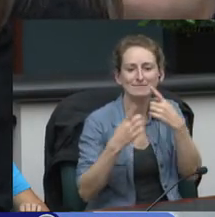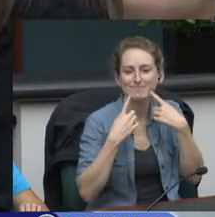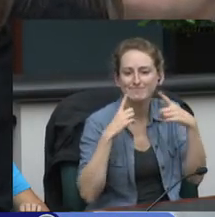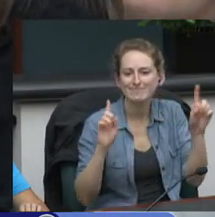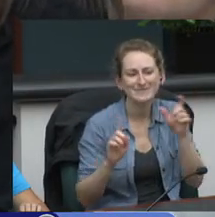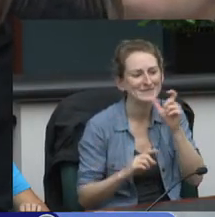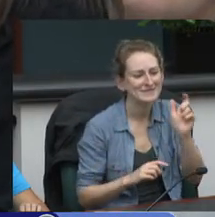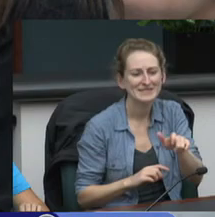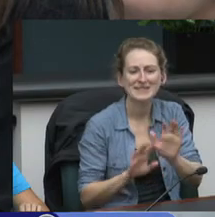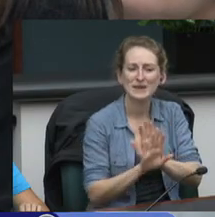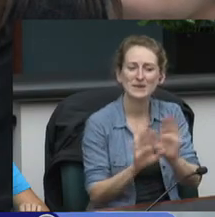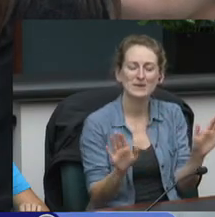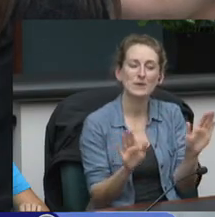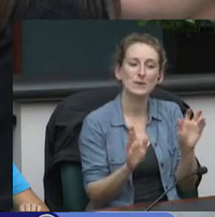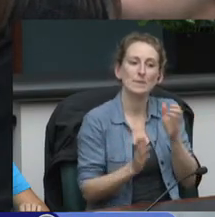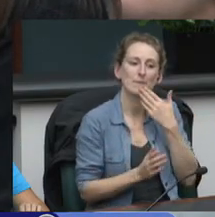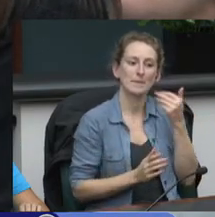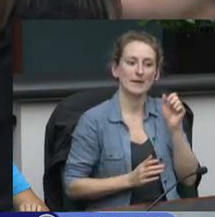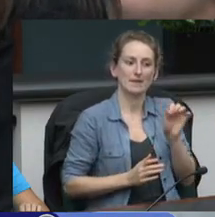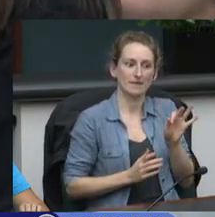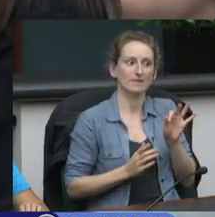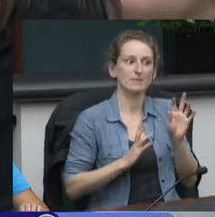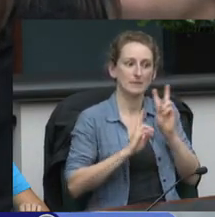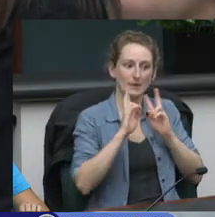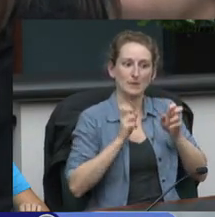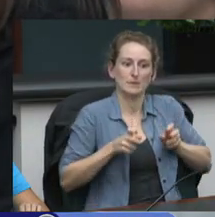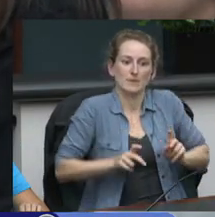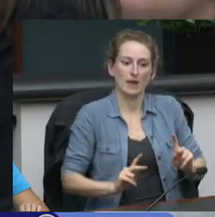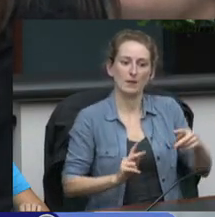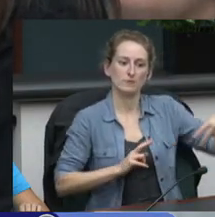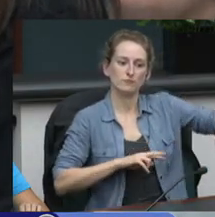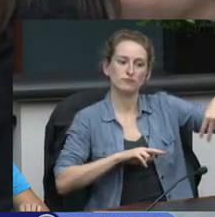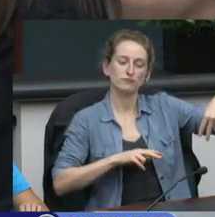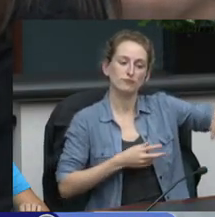should be able to meet different markets and cities shouldn't get in the way of